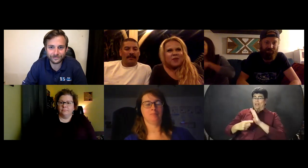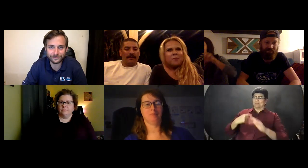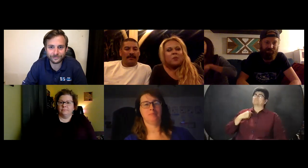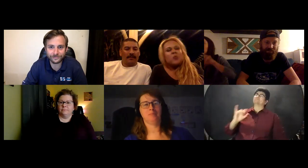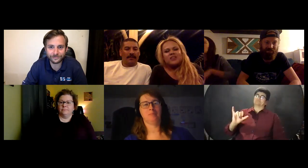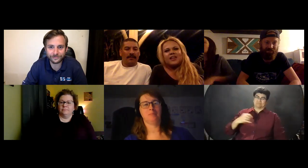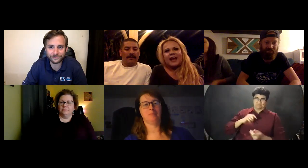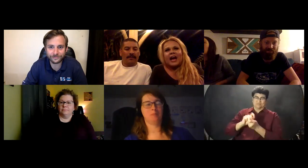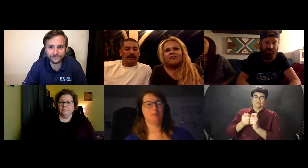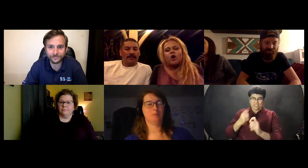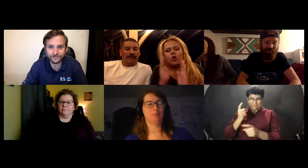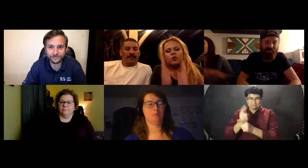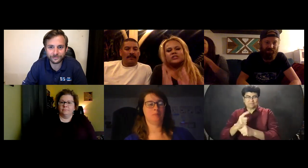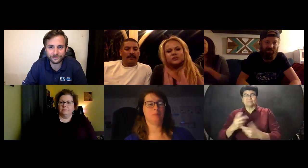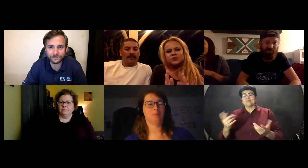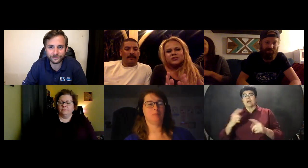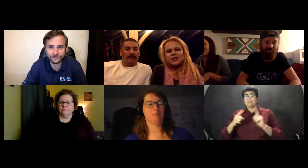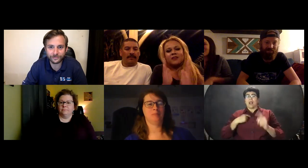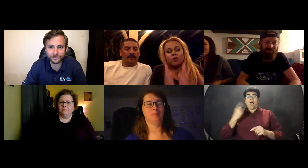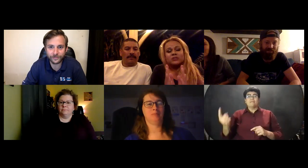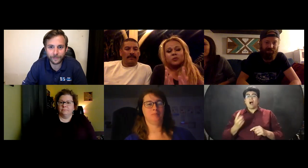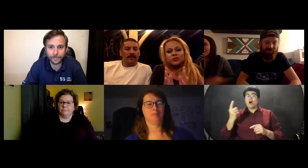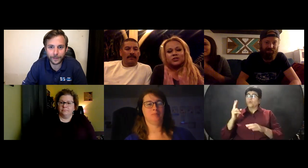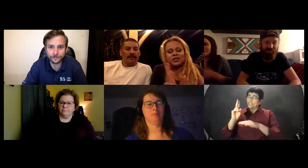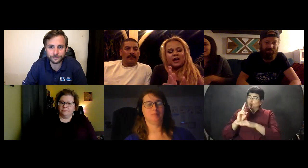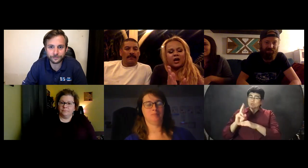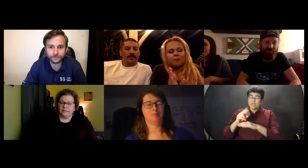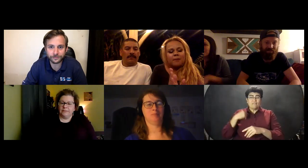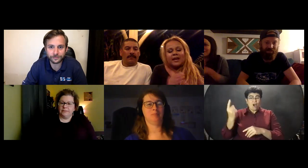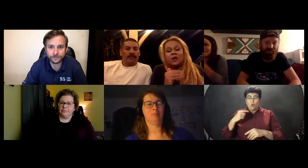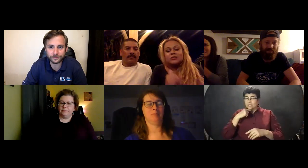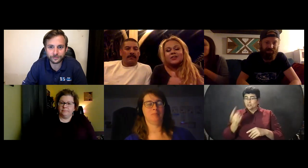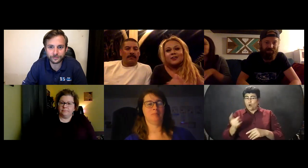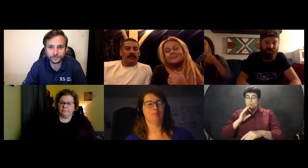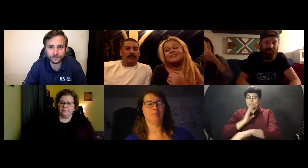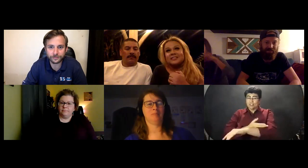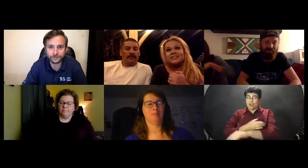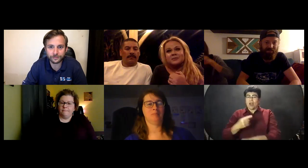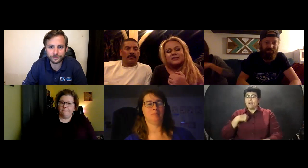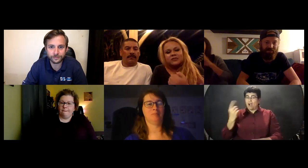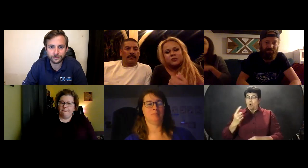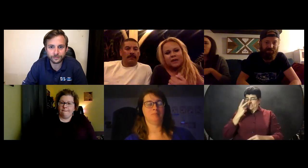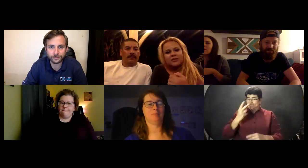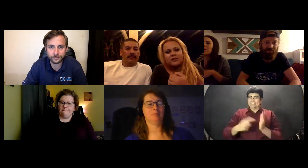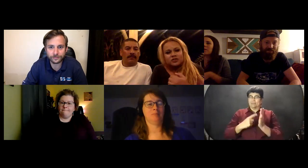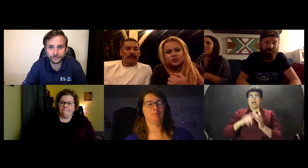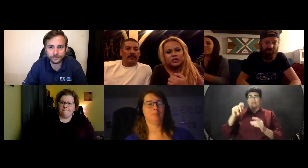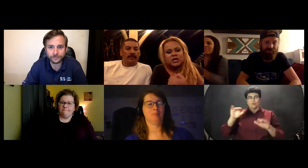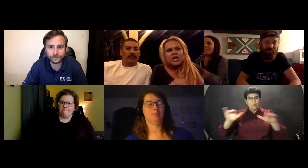but one thing that i have always used and i've always told her and i always even sometimes i have to